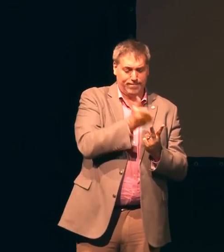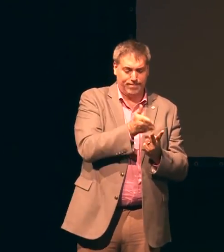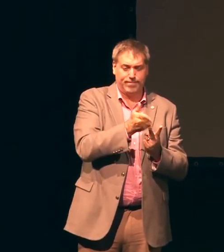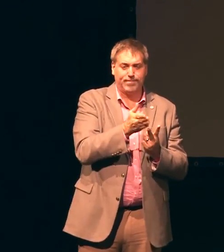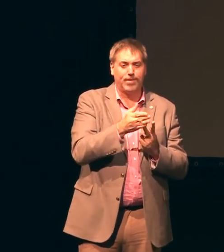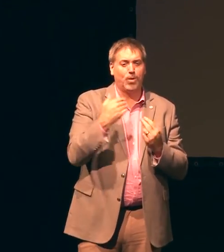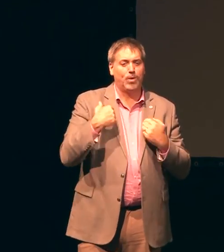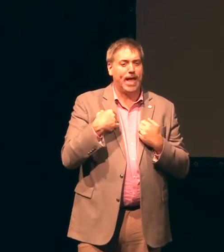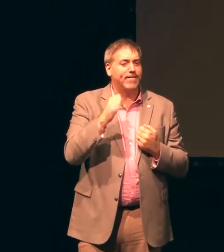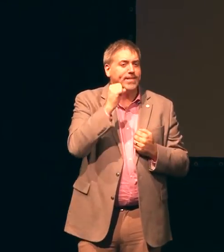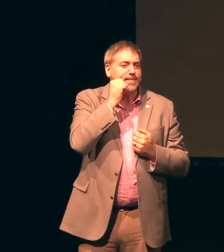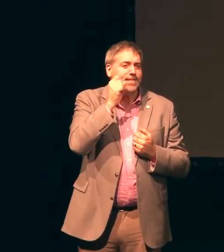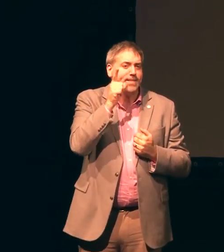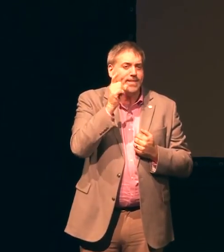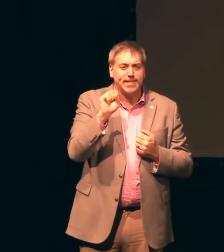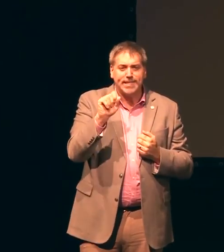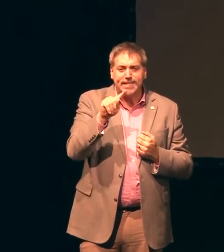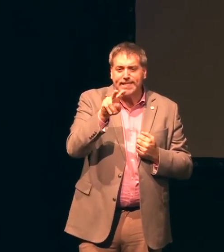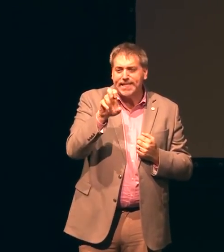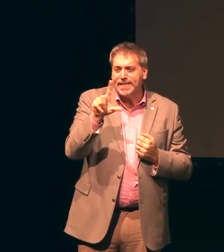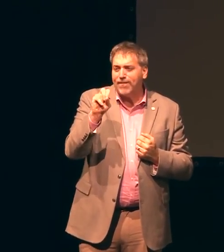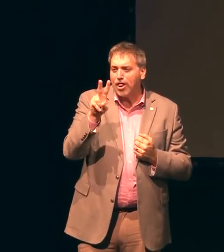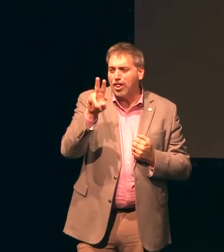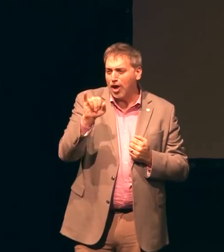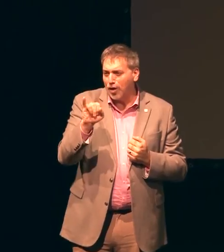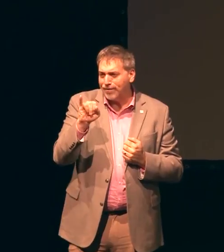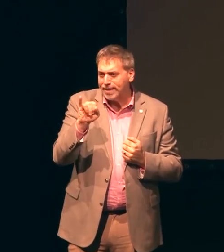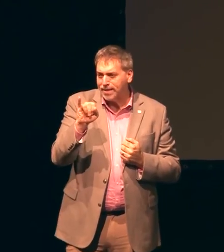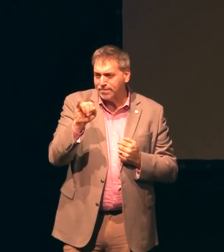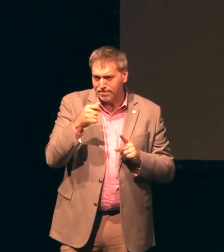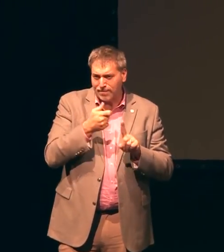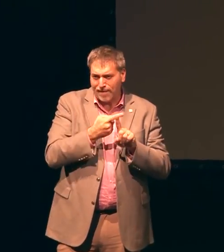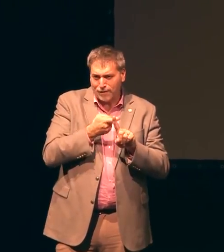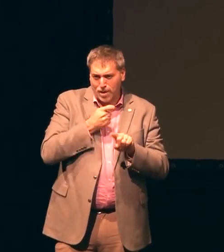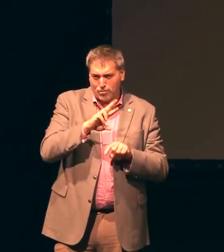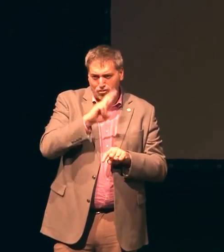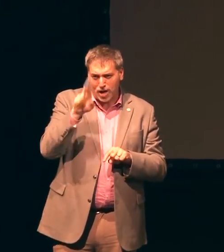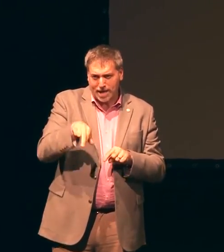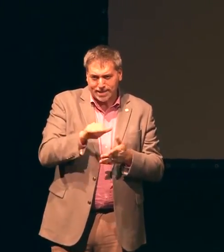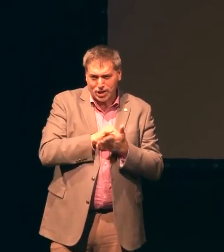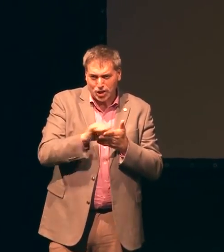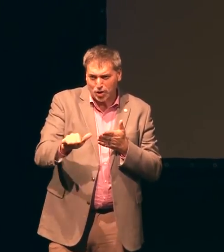professional. And also, Steve Lovi, he is from